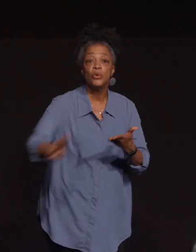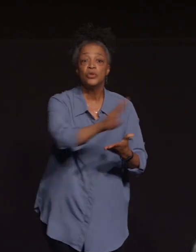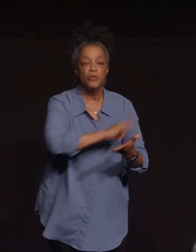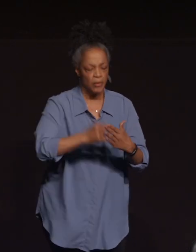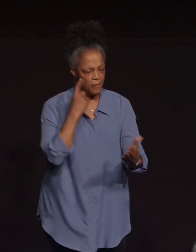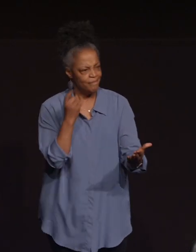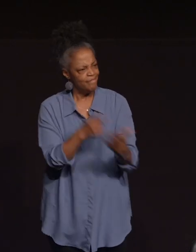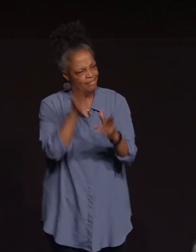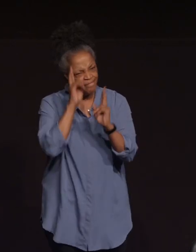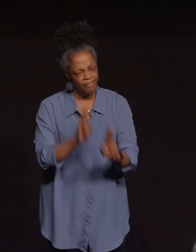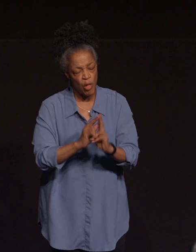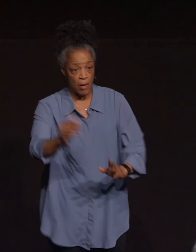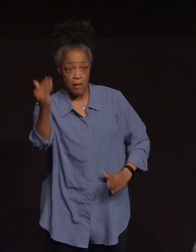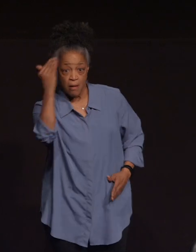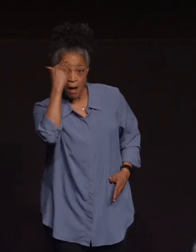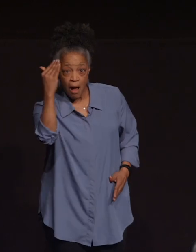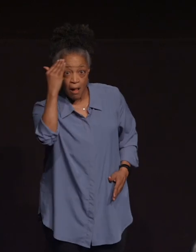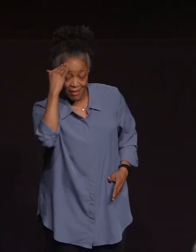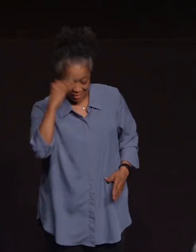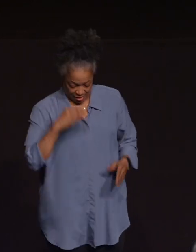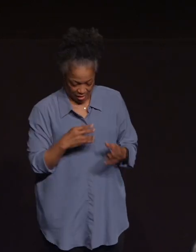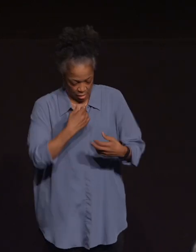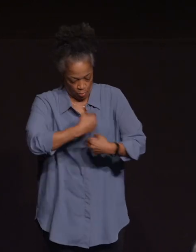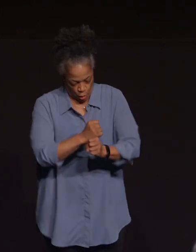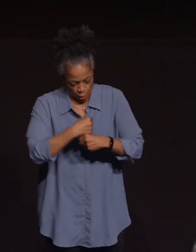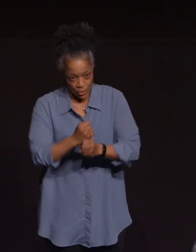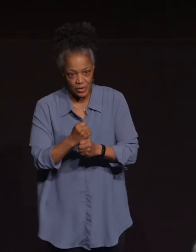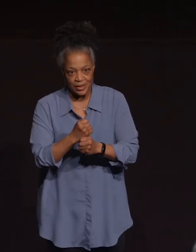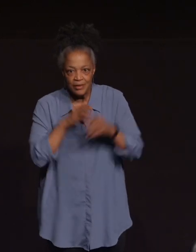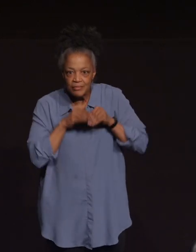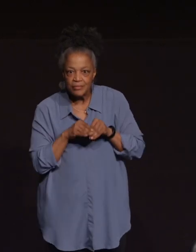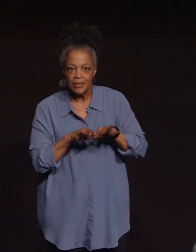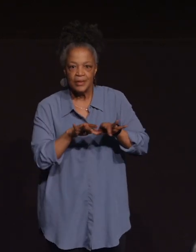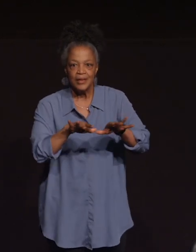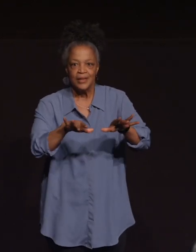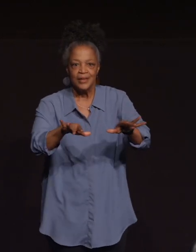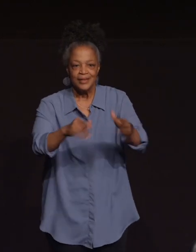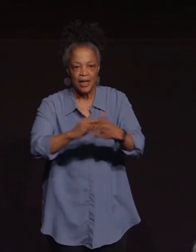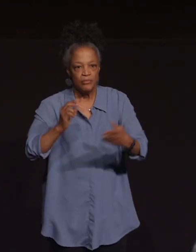knowledge is produced, circulated, and put into use in